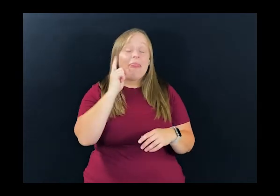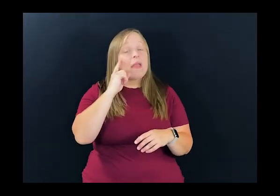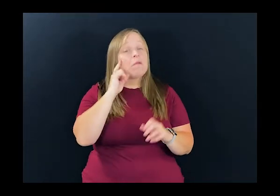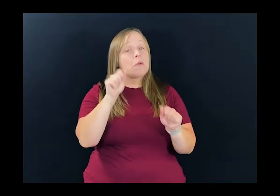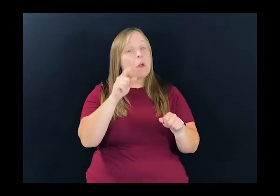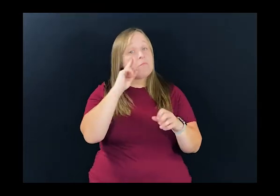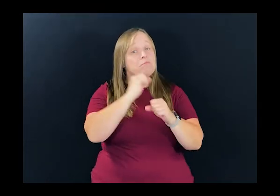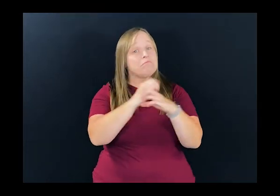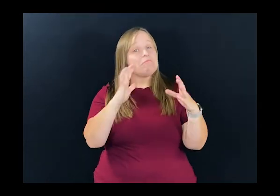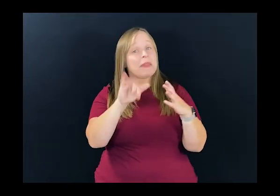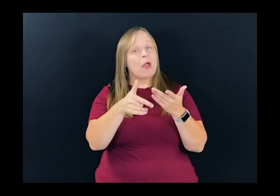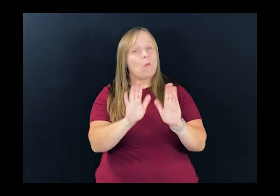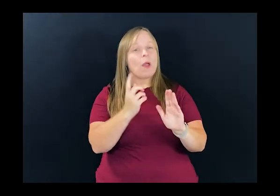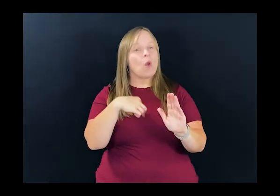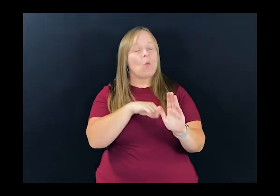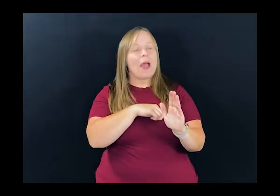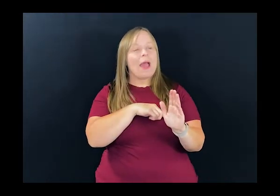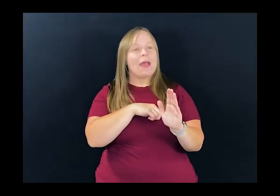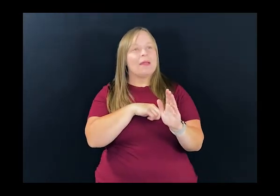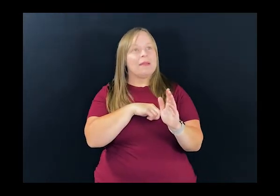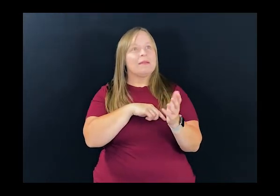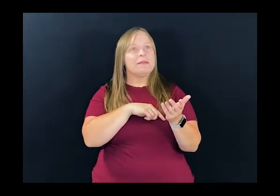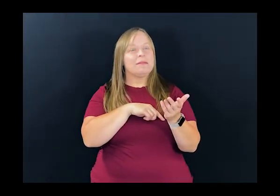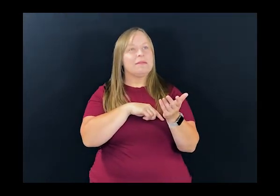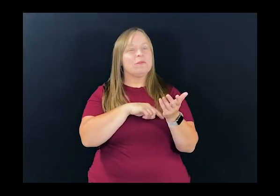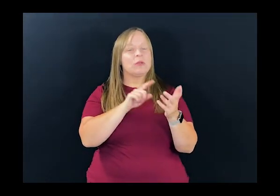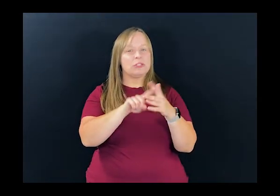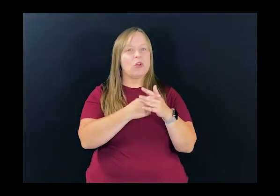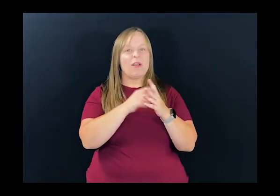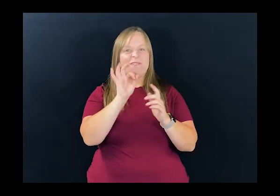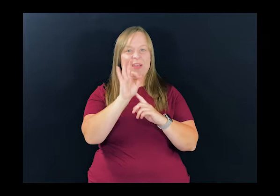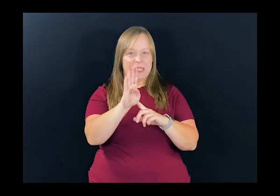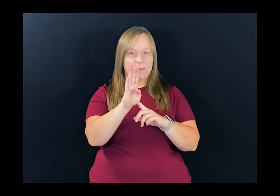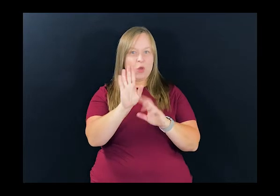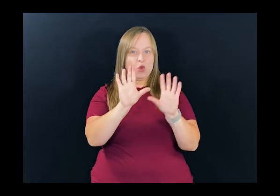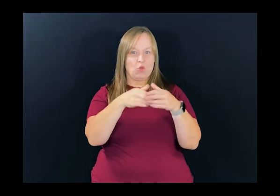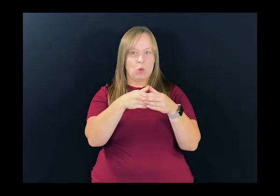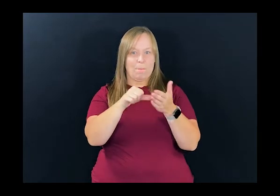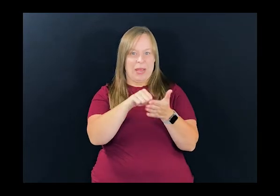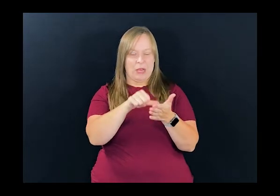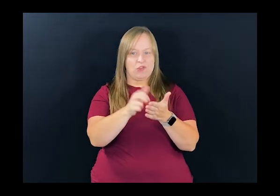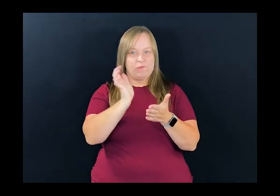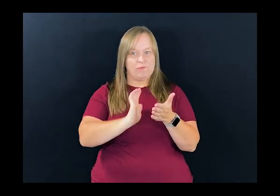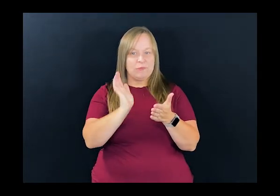at it that way when we were meeting on we started as a Facebook group page,